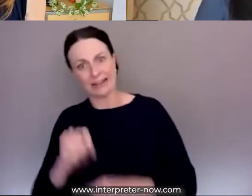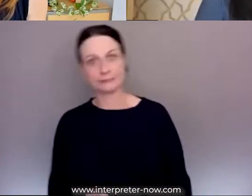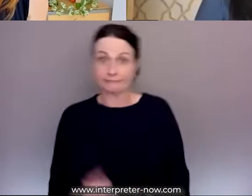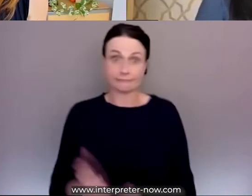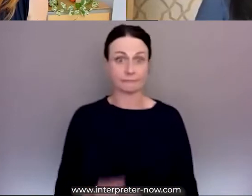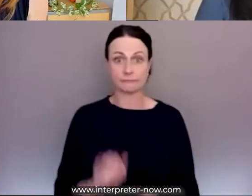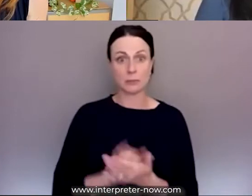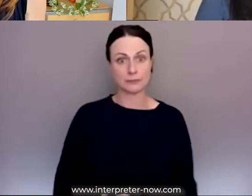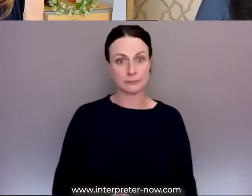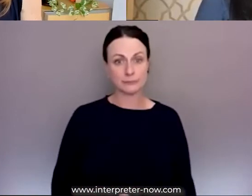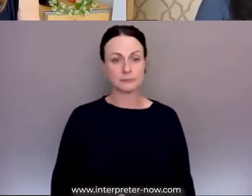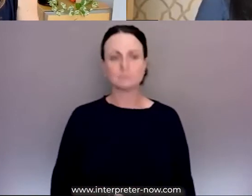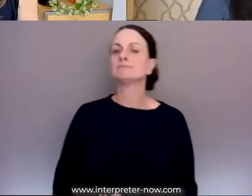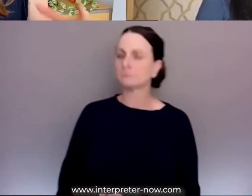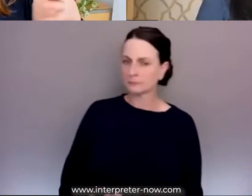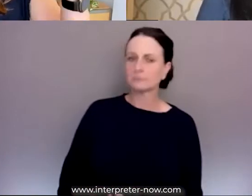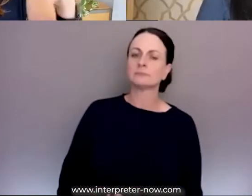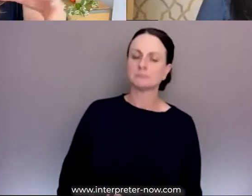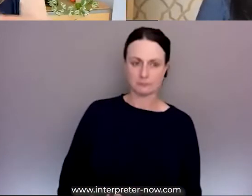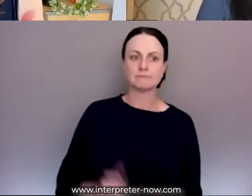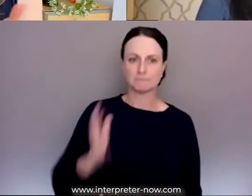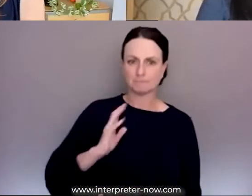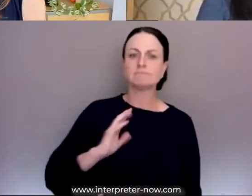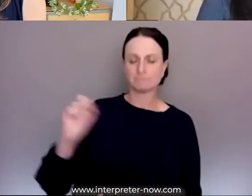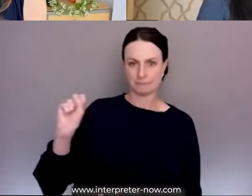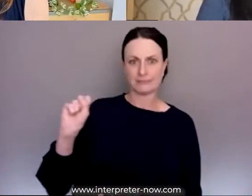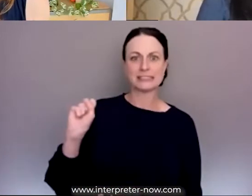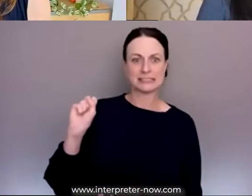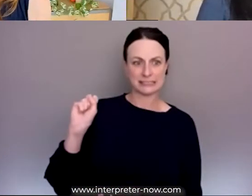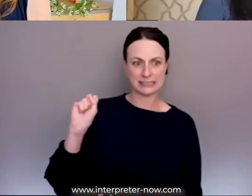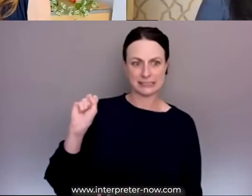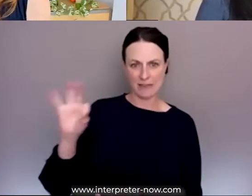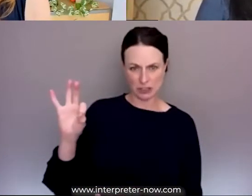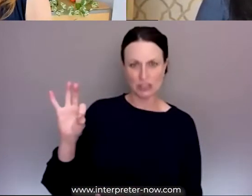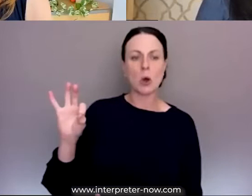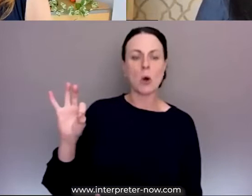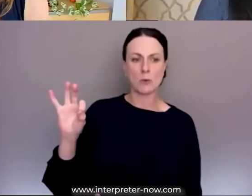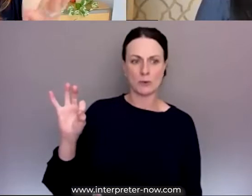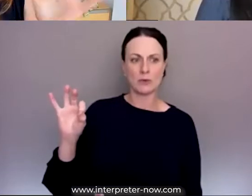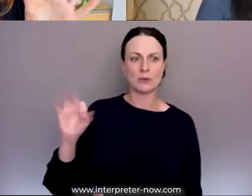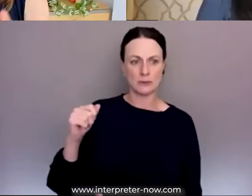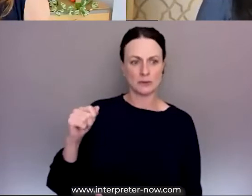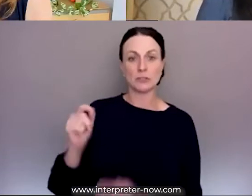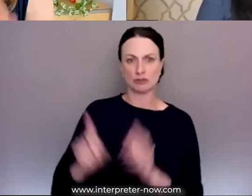I live in San Francisco on high floor in a tall building.